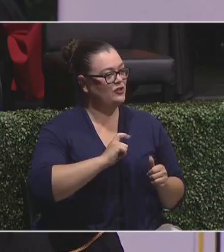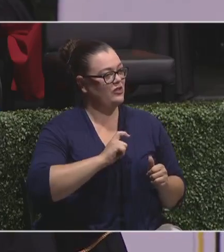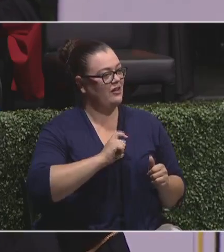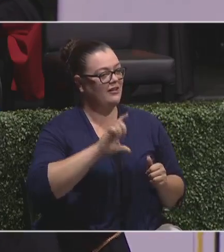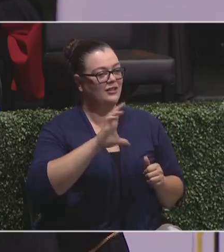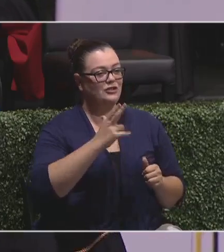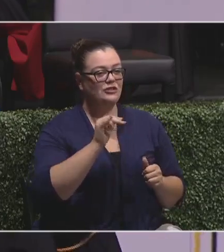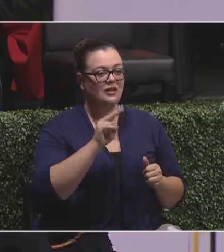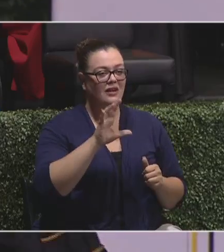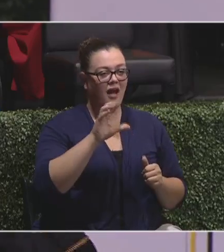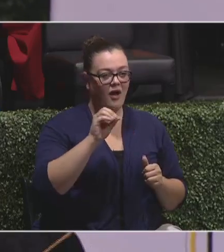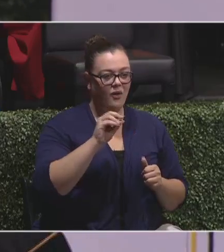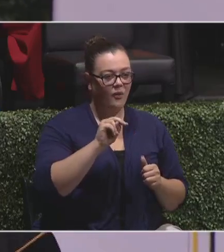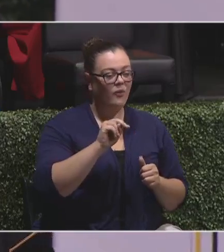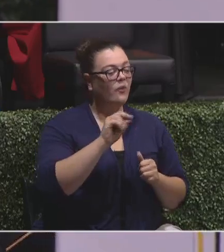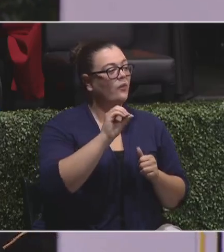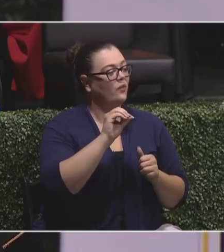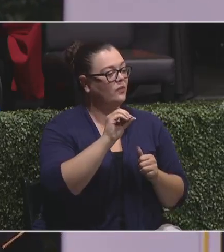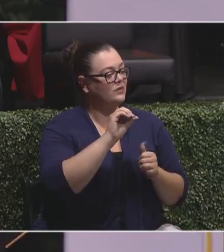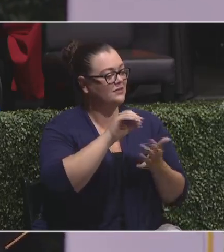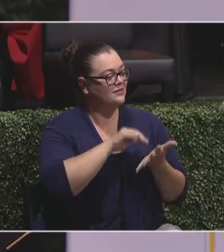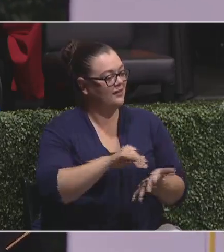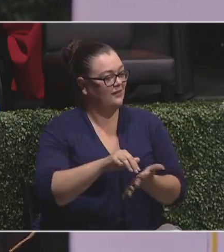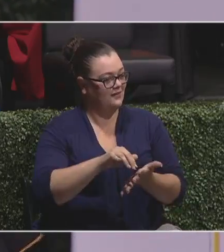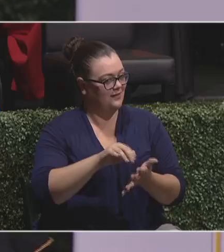DISTINGUISHED FACULTY AND PARTICIPATE IN A RENOWNED CONTEST.